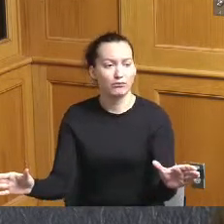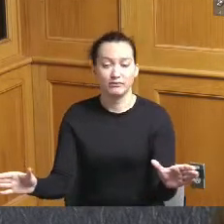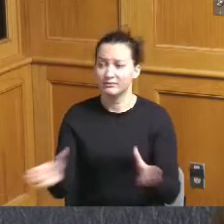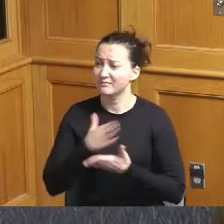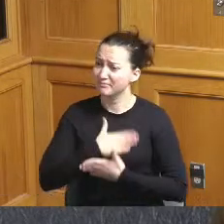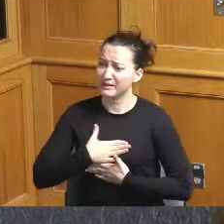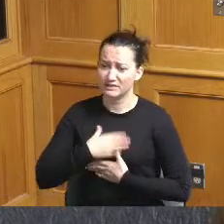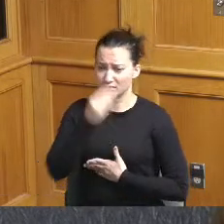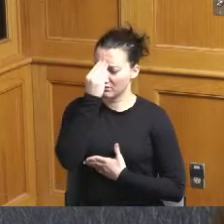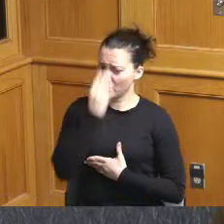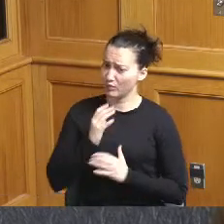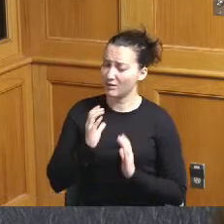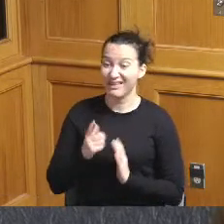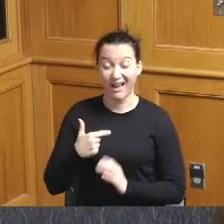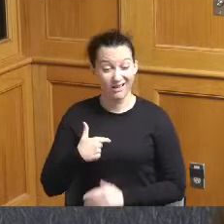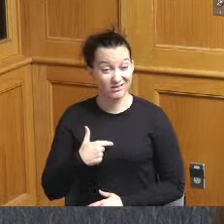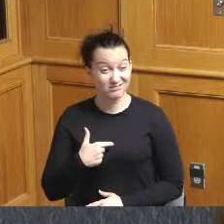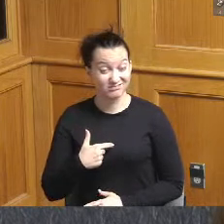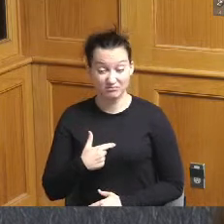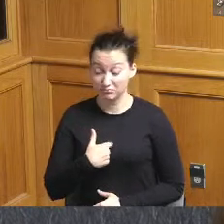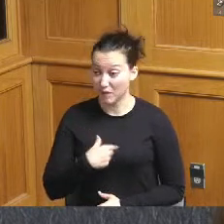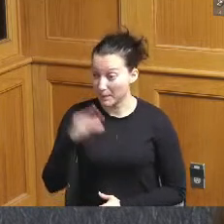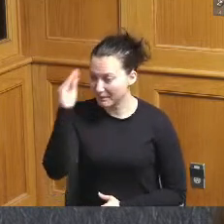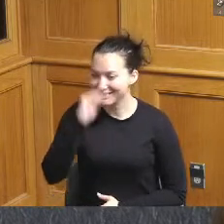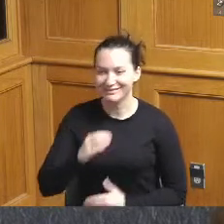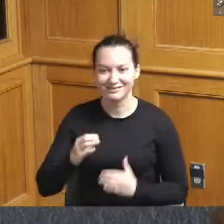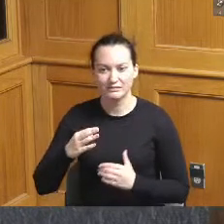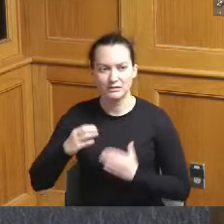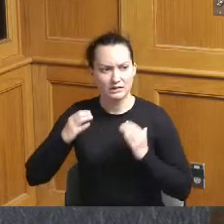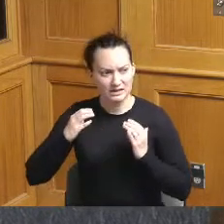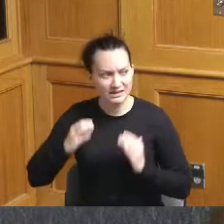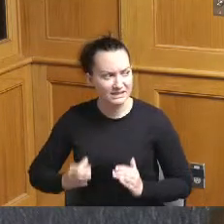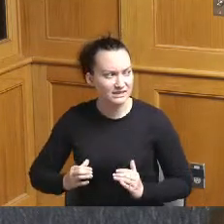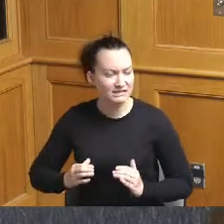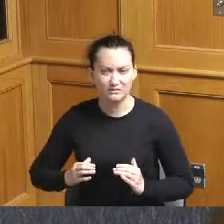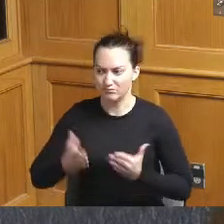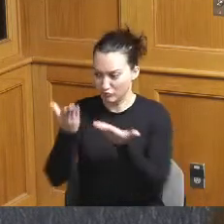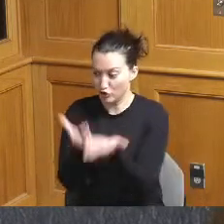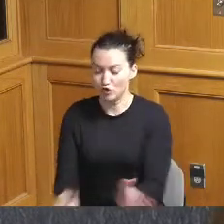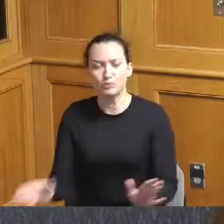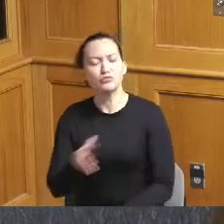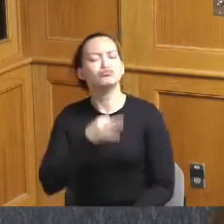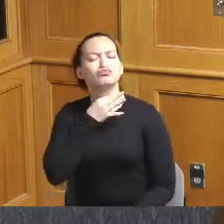let us know because I think you know wouldn't the citizenry in general be interested in learning